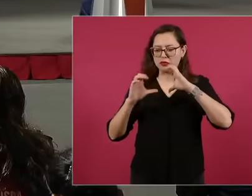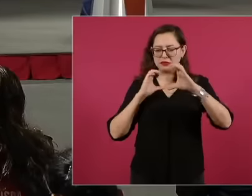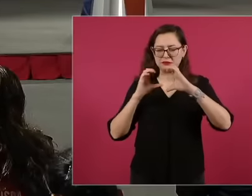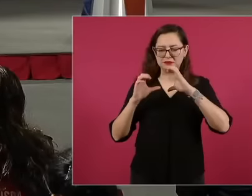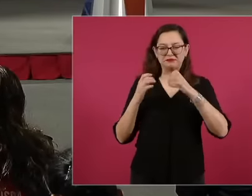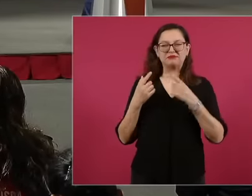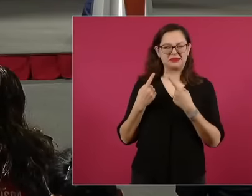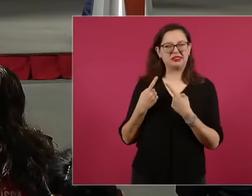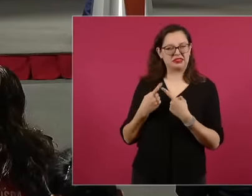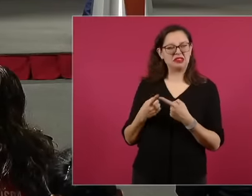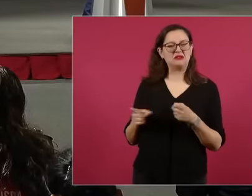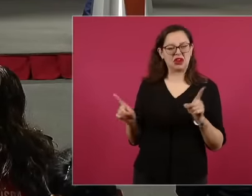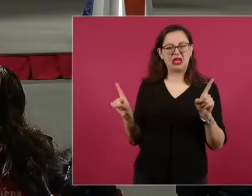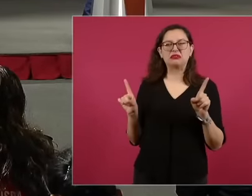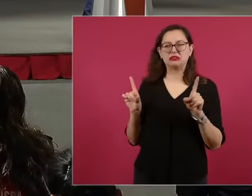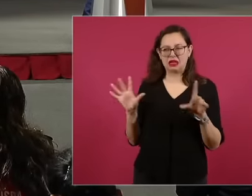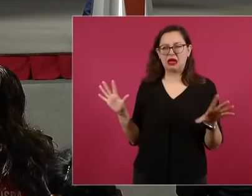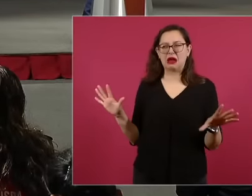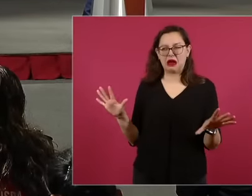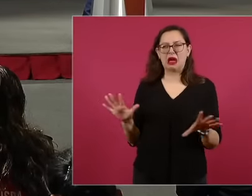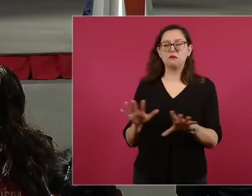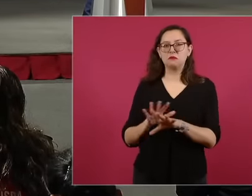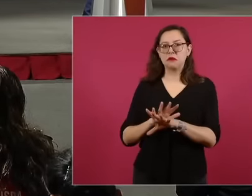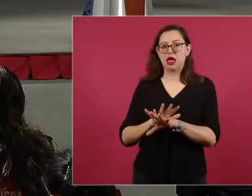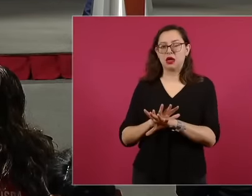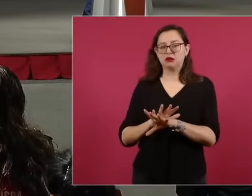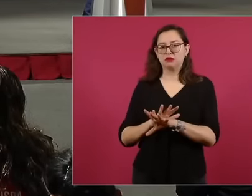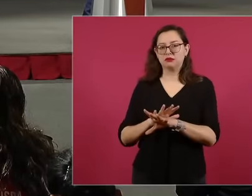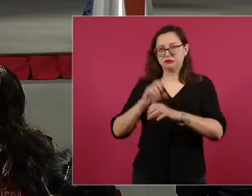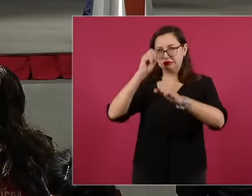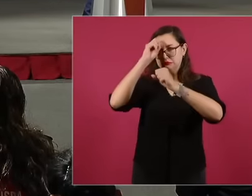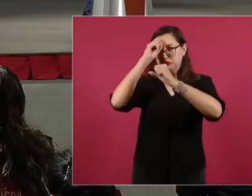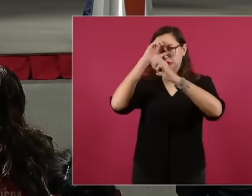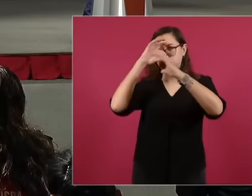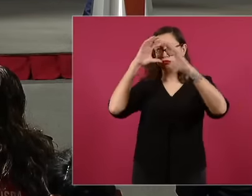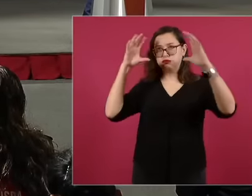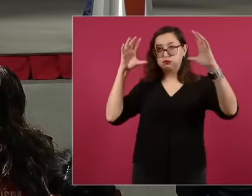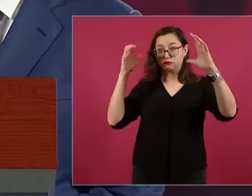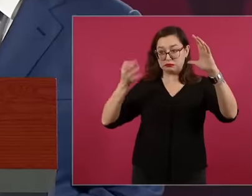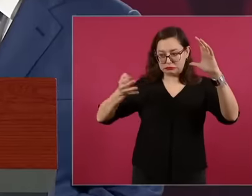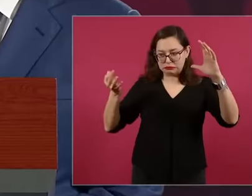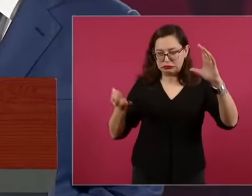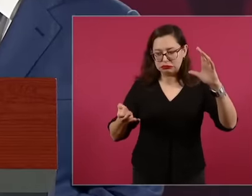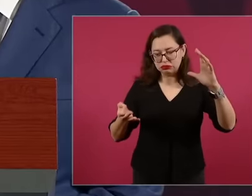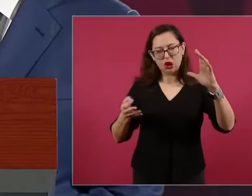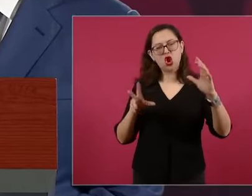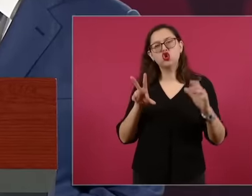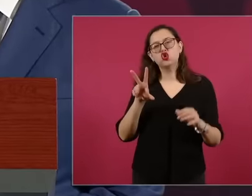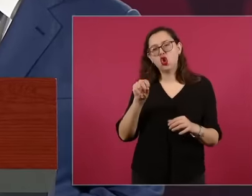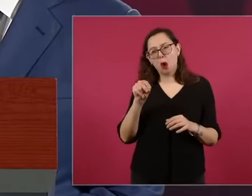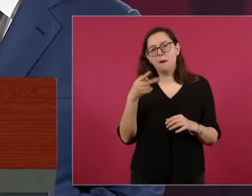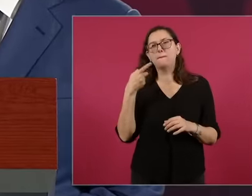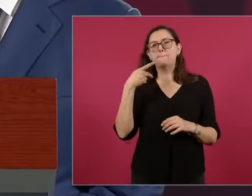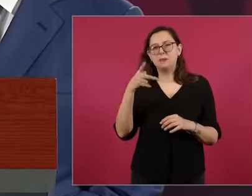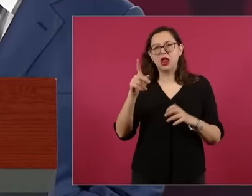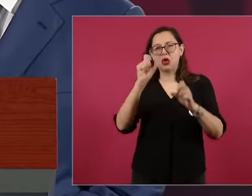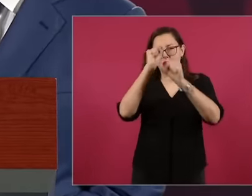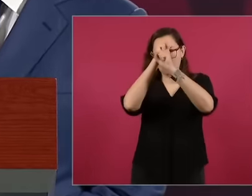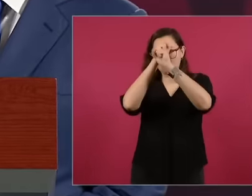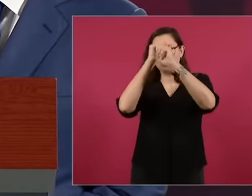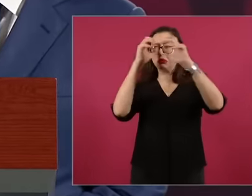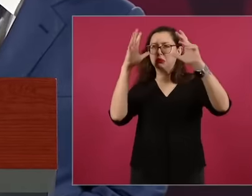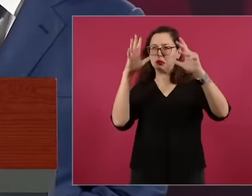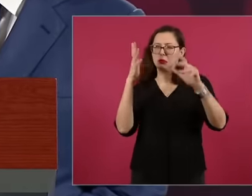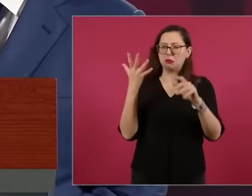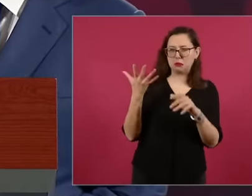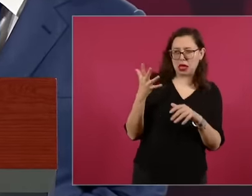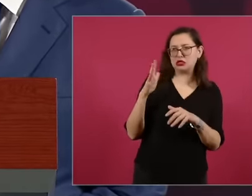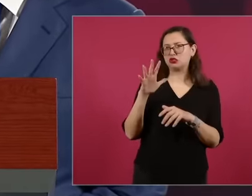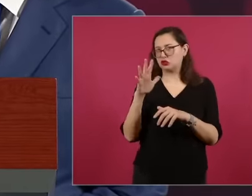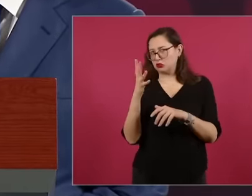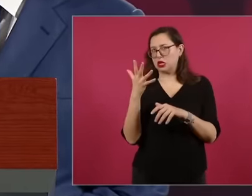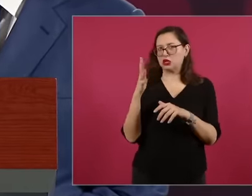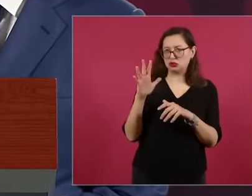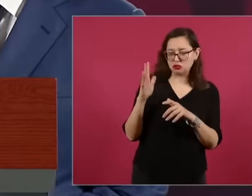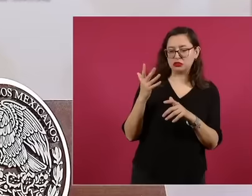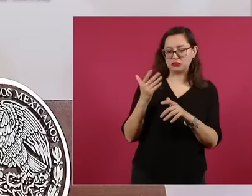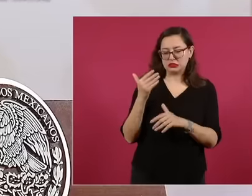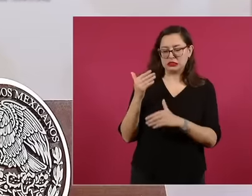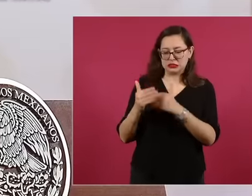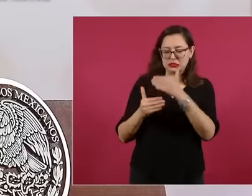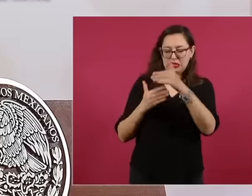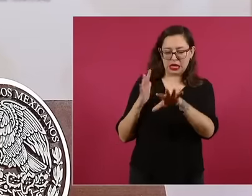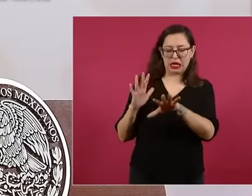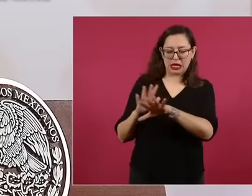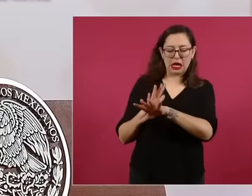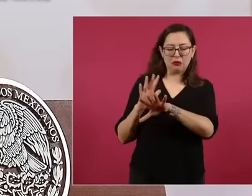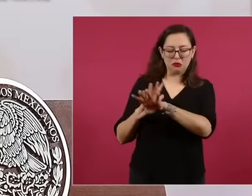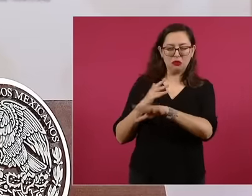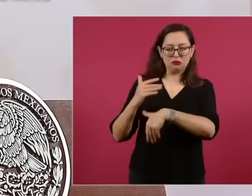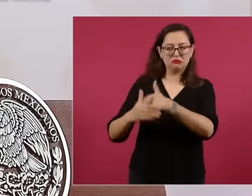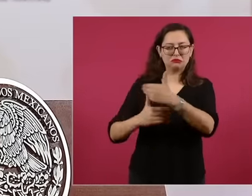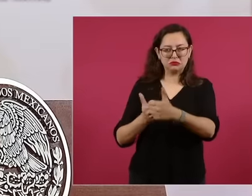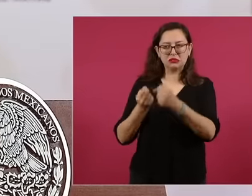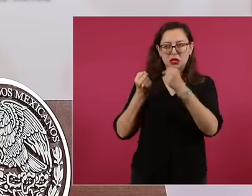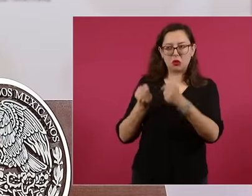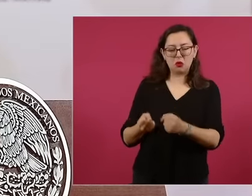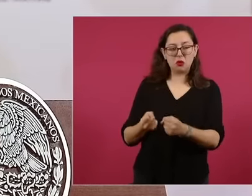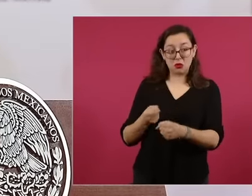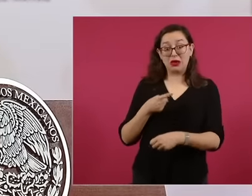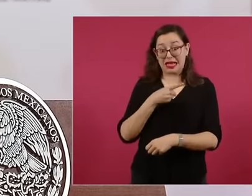intelligent man with practical judgment, that things were going to change in Mexico. So